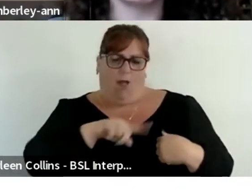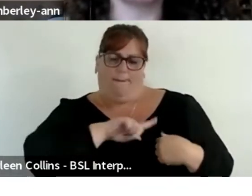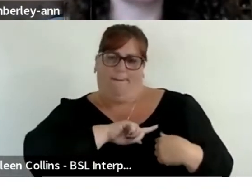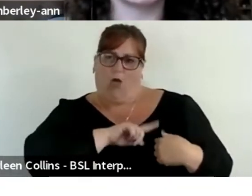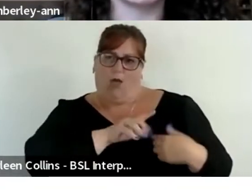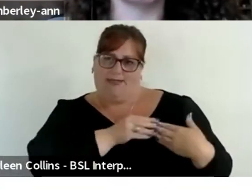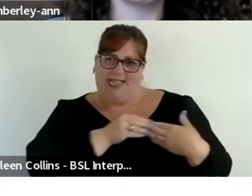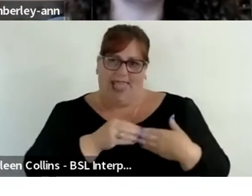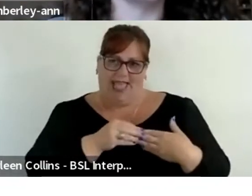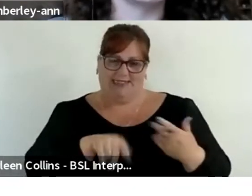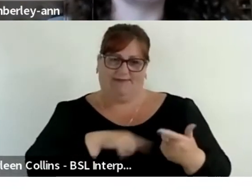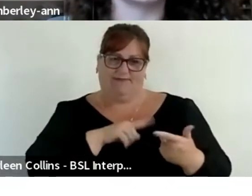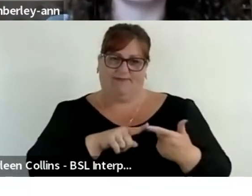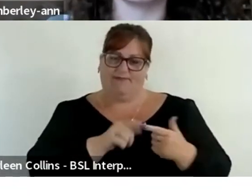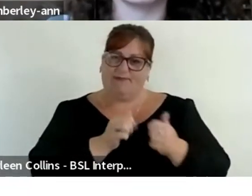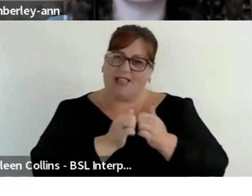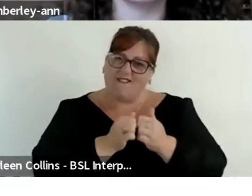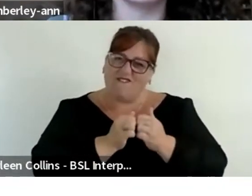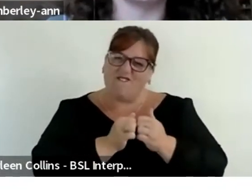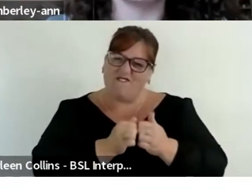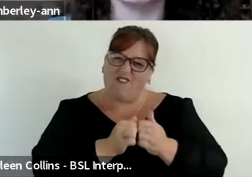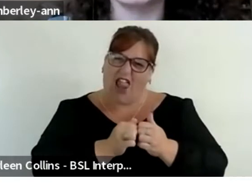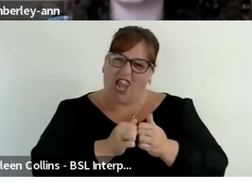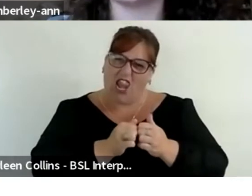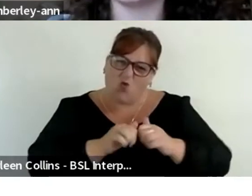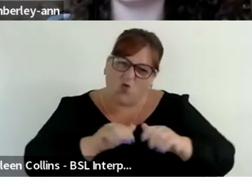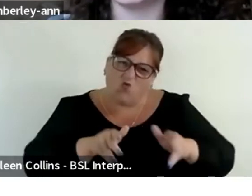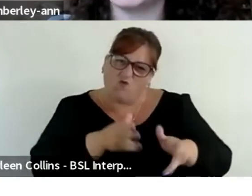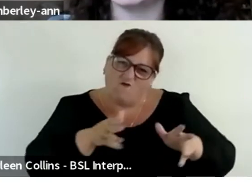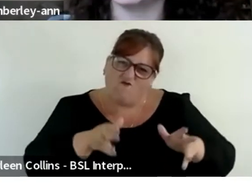focused on how we contribute to society beyond profit generation.